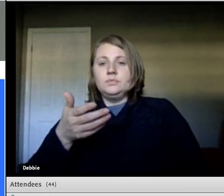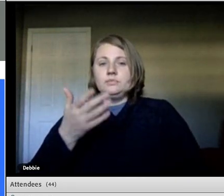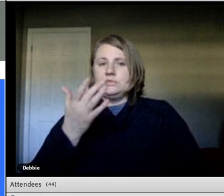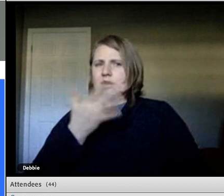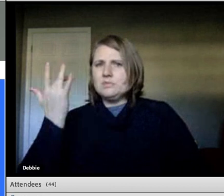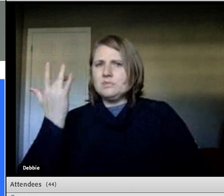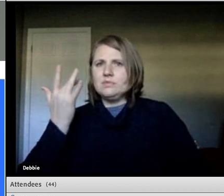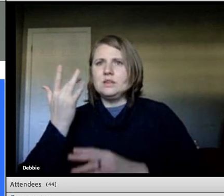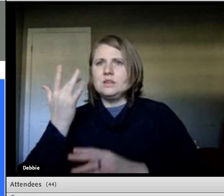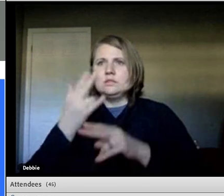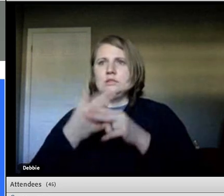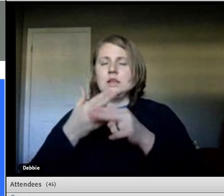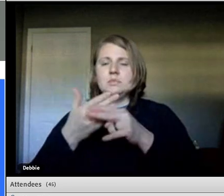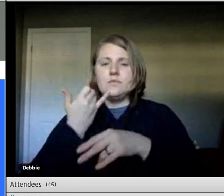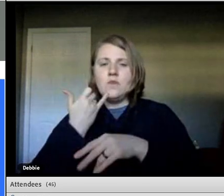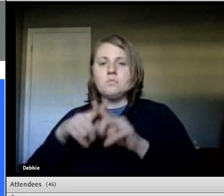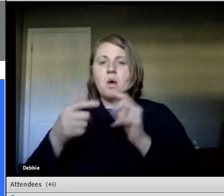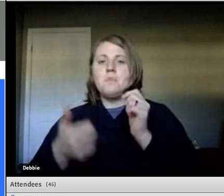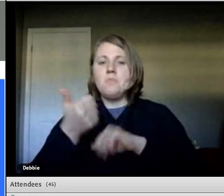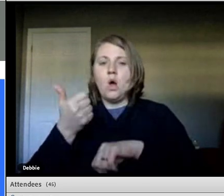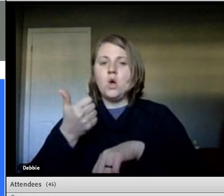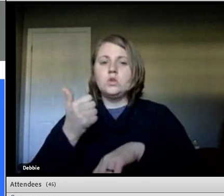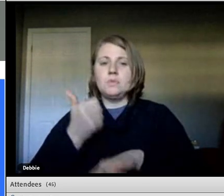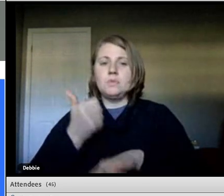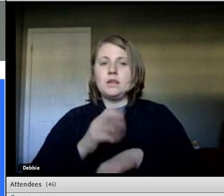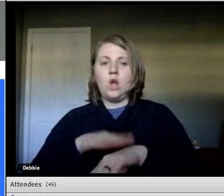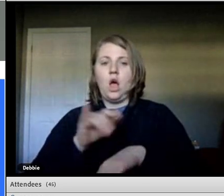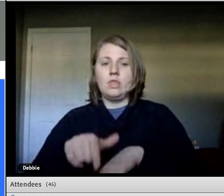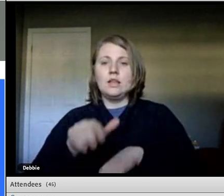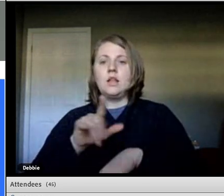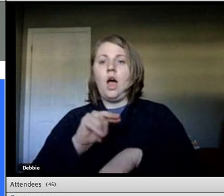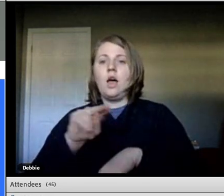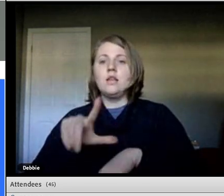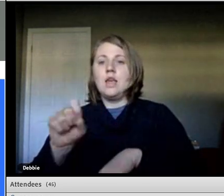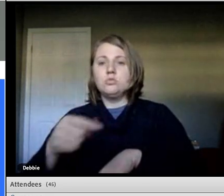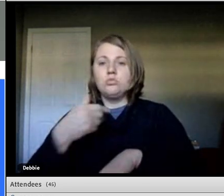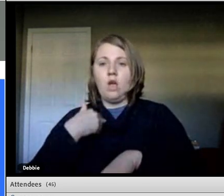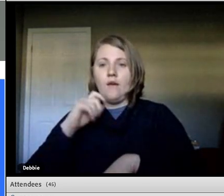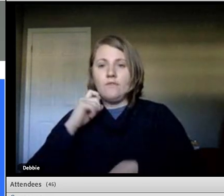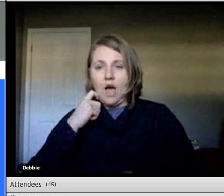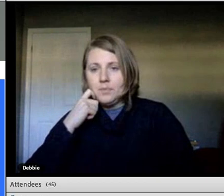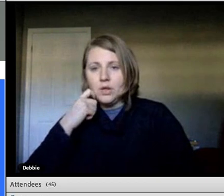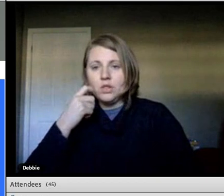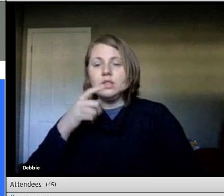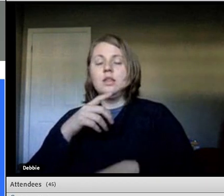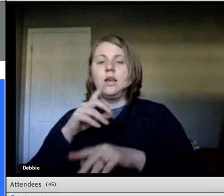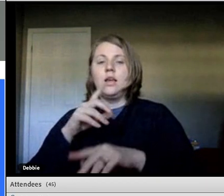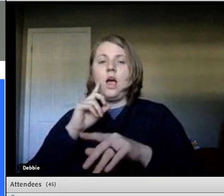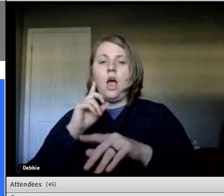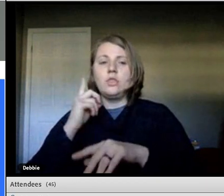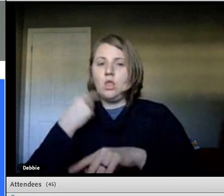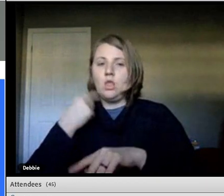but most phones are based on this unless you have an Apple, and they look different depending on the developer because they put different skins on it,